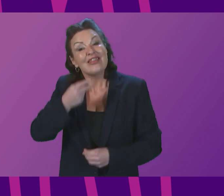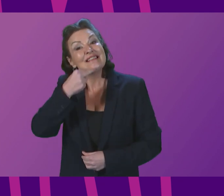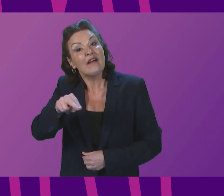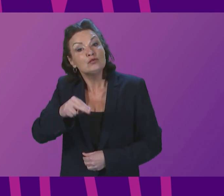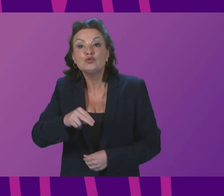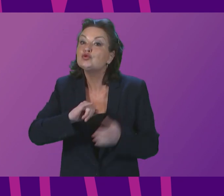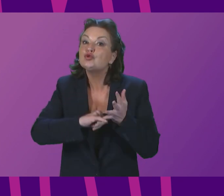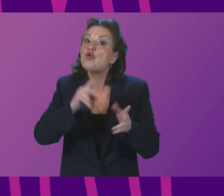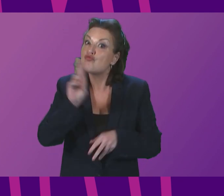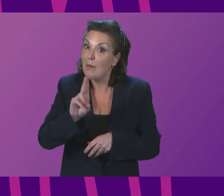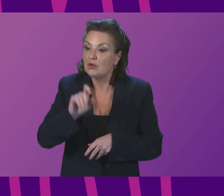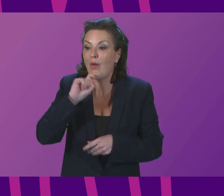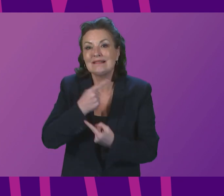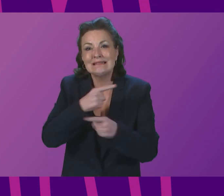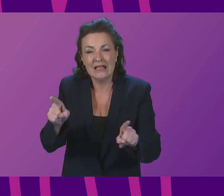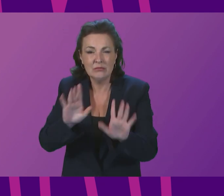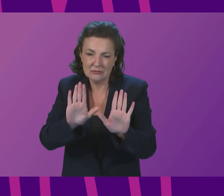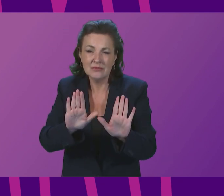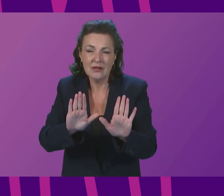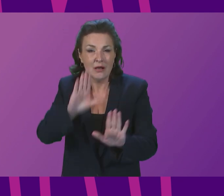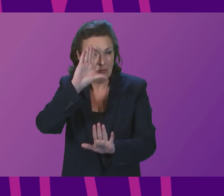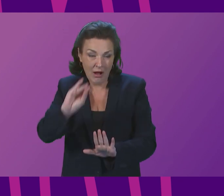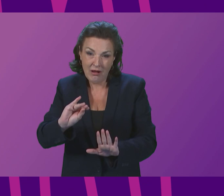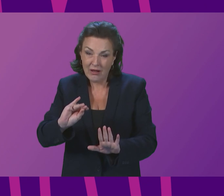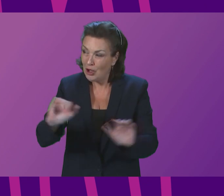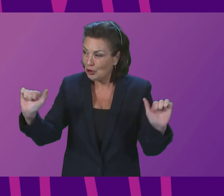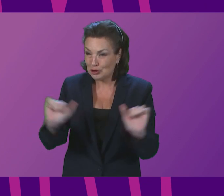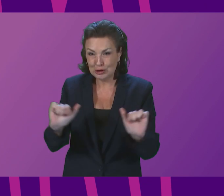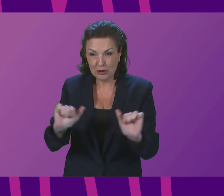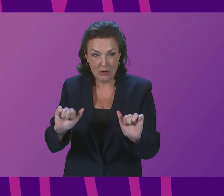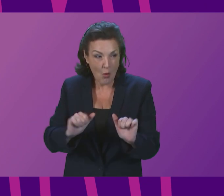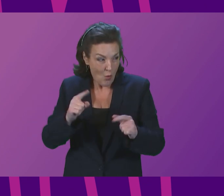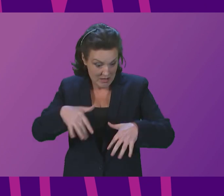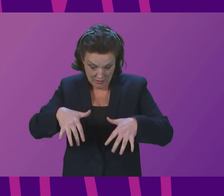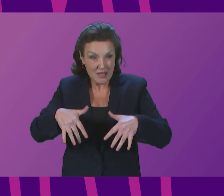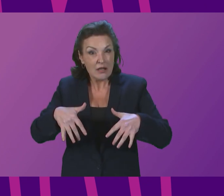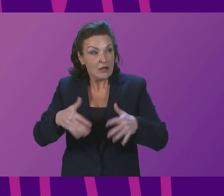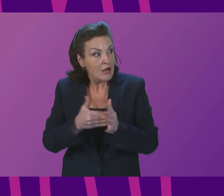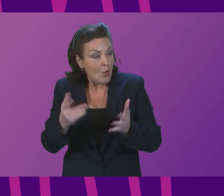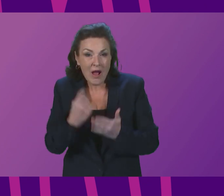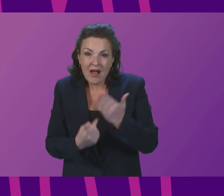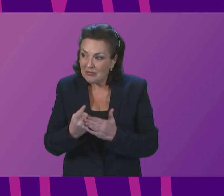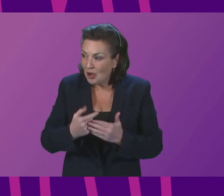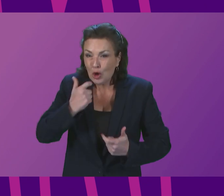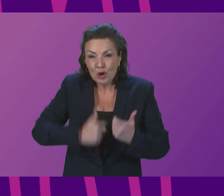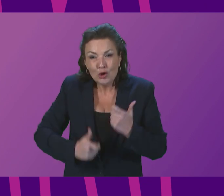There is real misery—a wave of human misery—being experienced right now, which will only get worse.